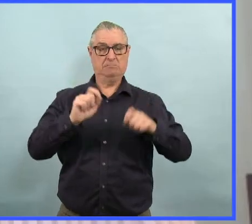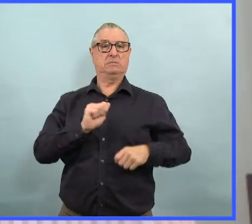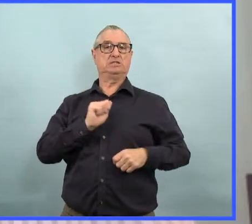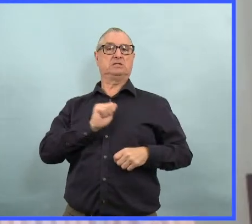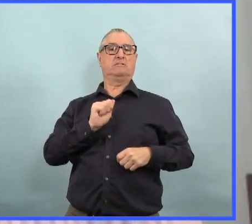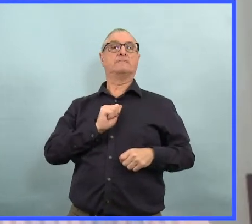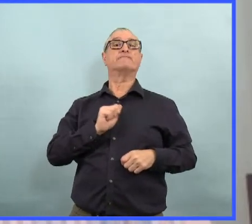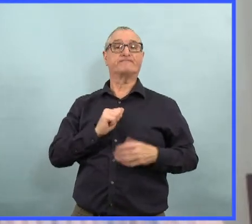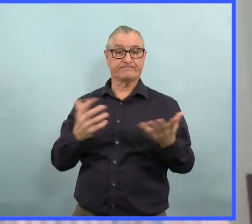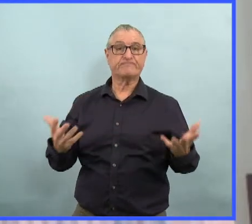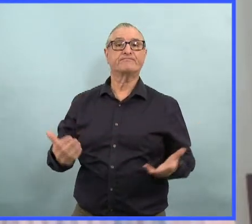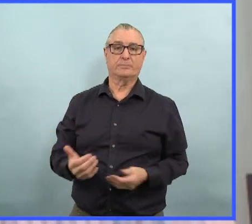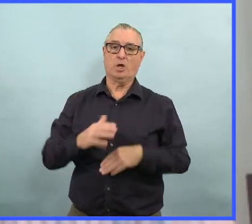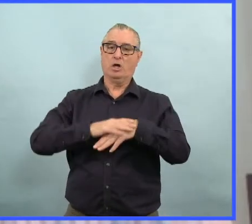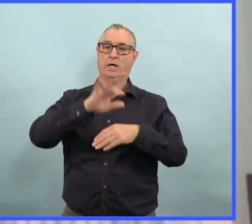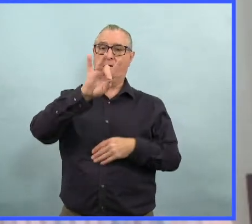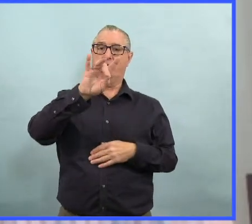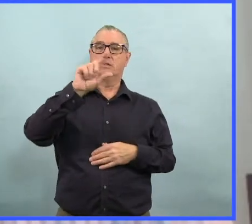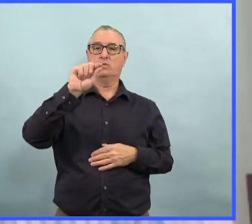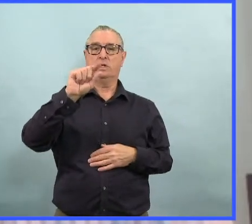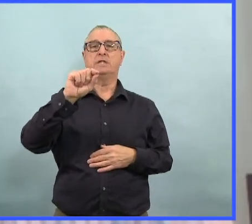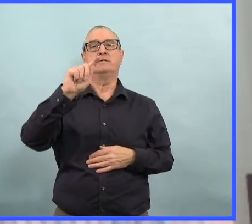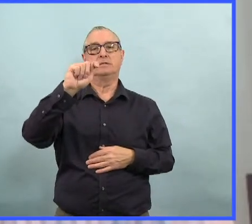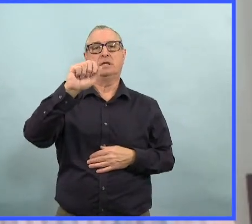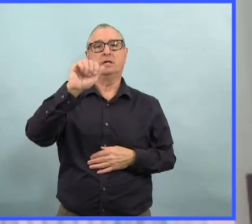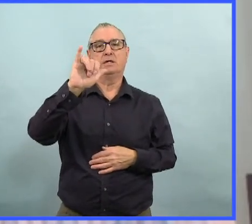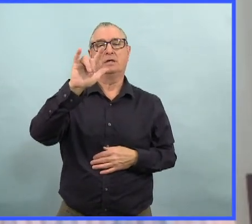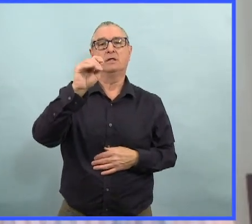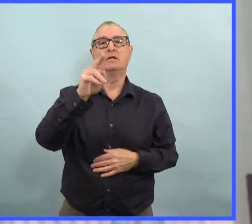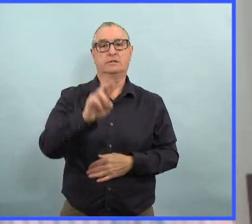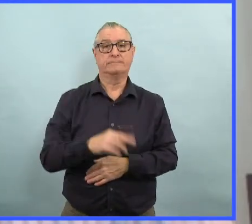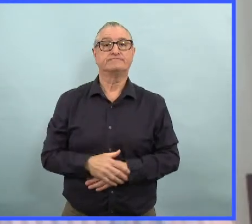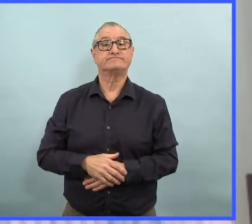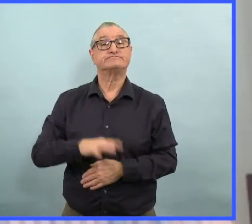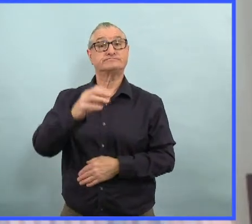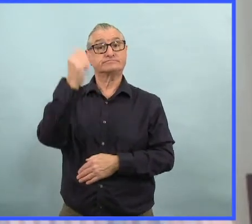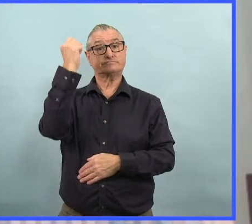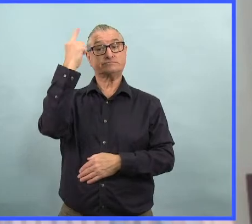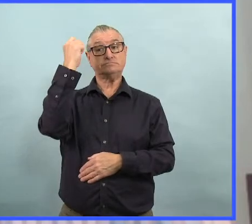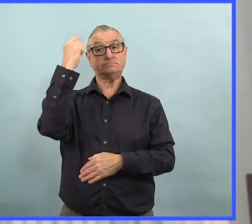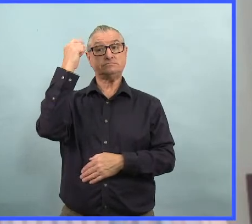individuals who are not eligible will be turned away so clients are encouraged to bring proof